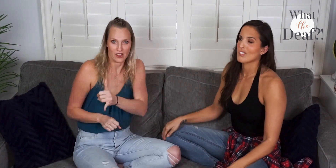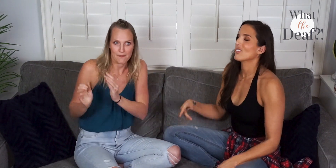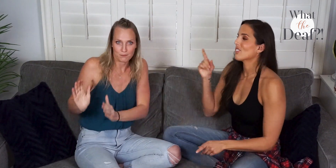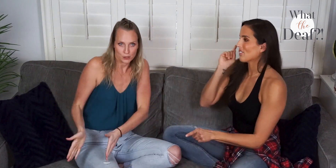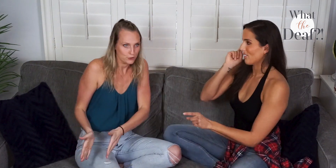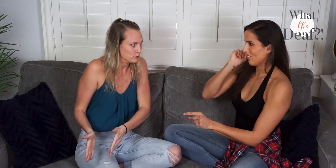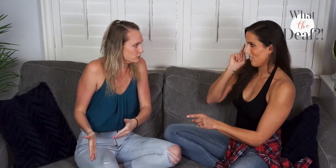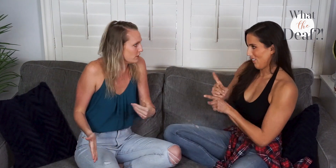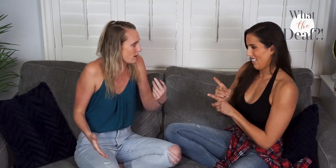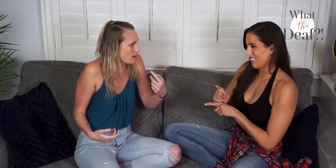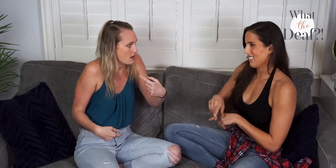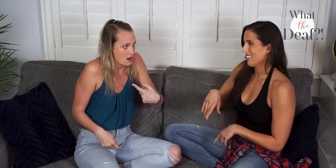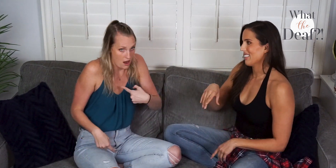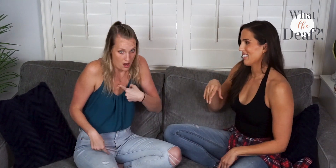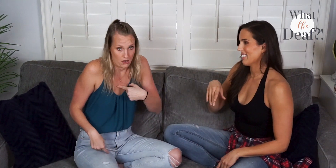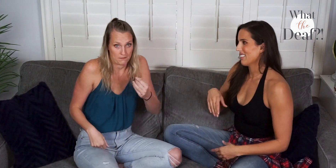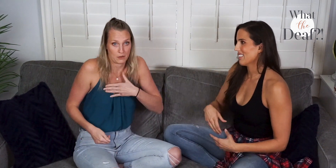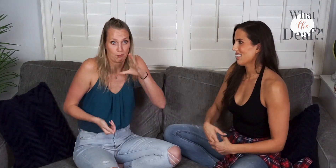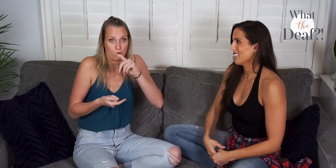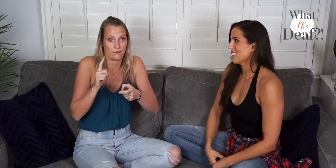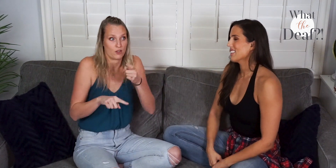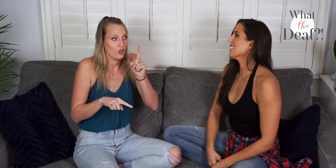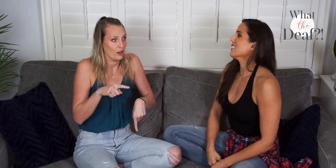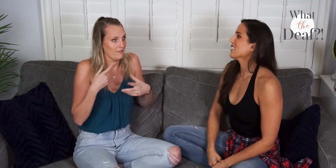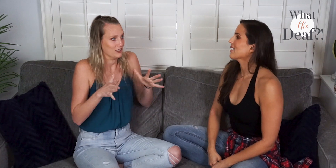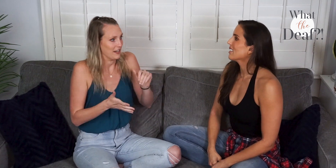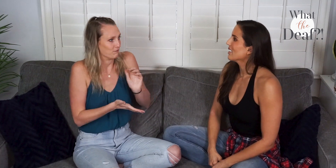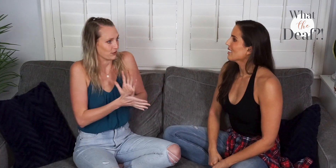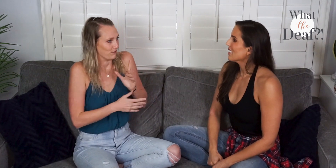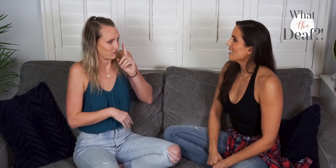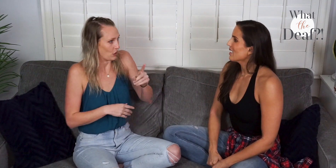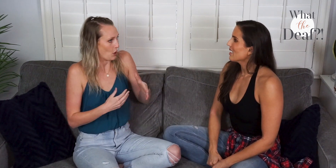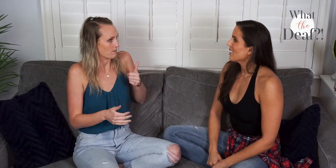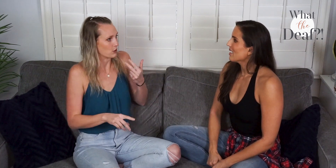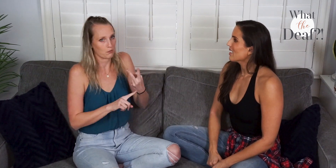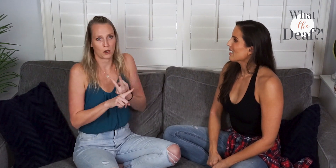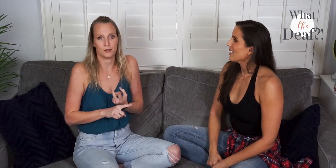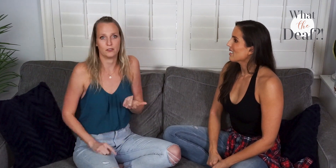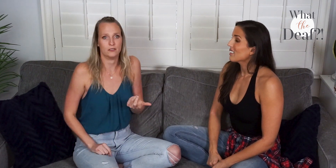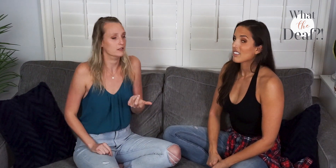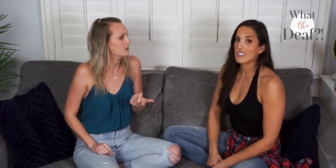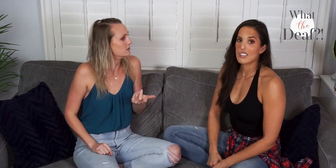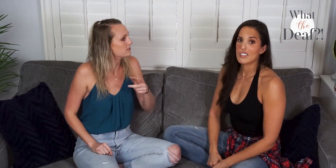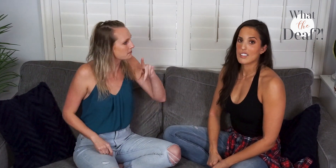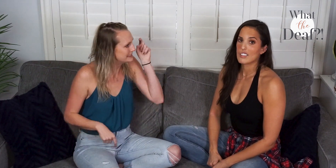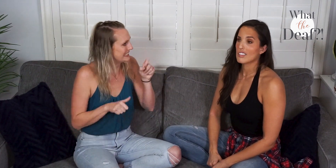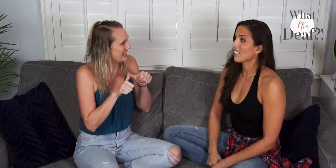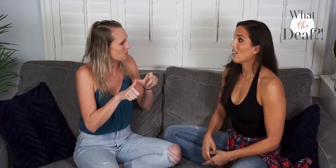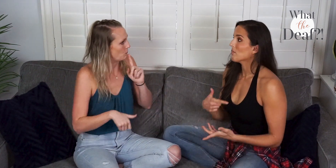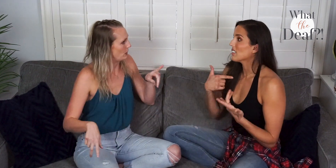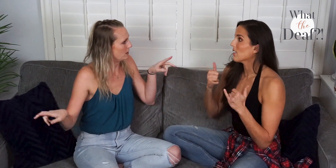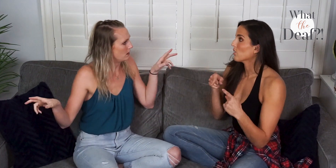and get to know that individual. Right. My boyfriend and I, we couldn't even finish an entire movie for almost two months because- - I'm still struggling.